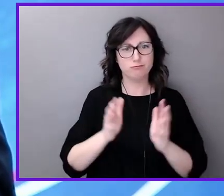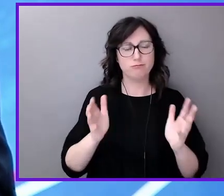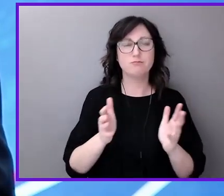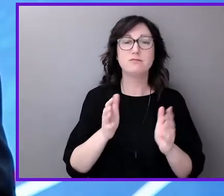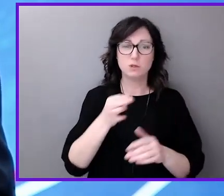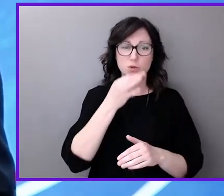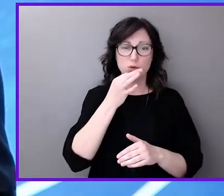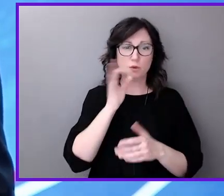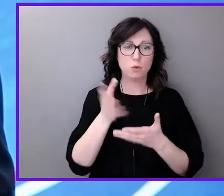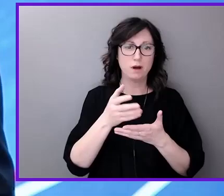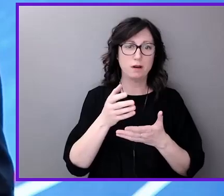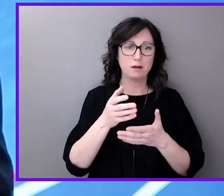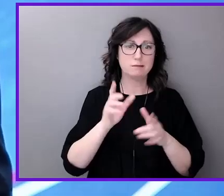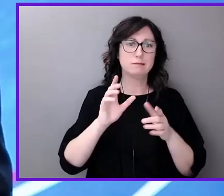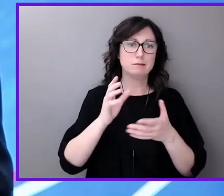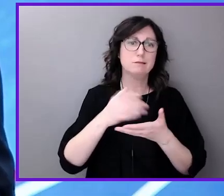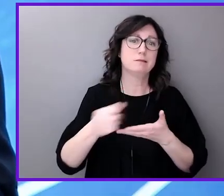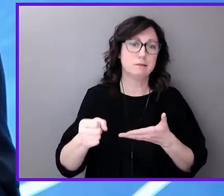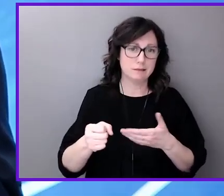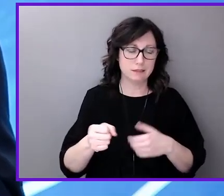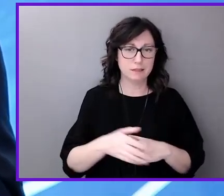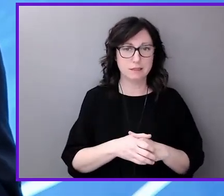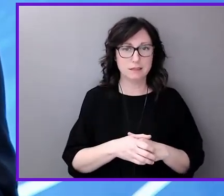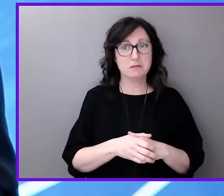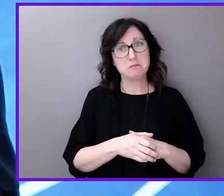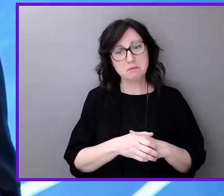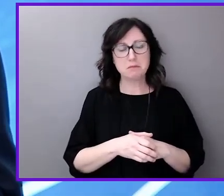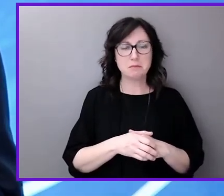and this is not a bad thing.